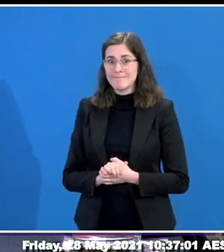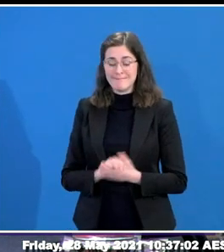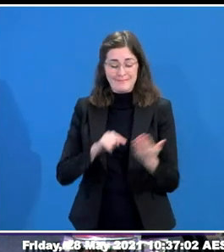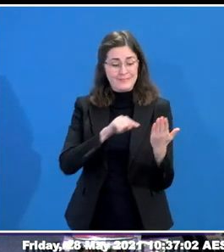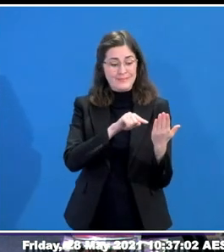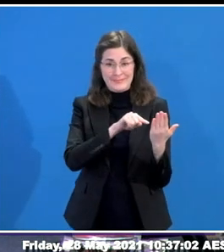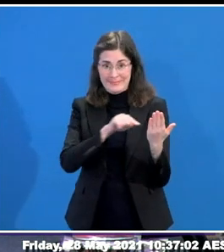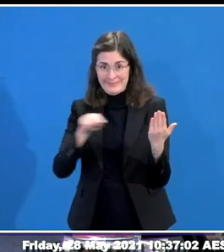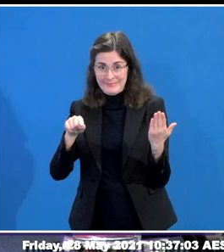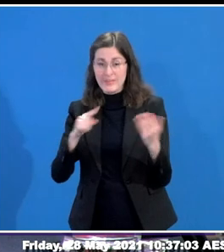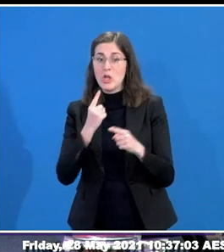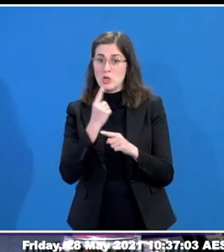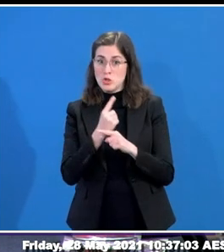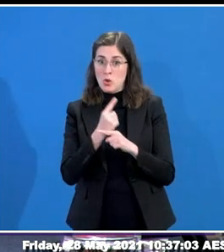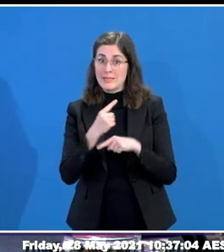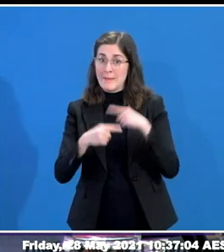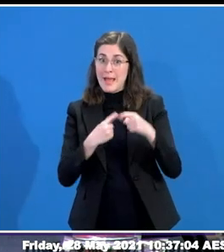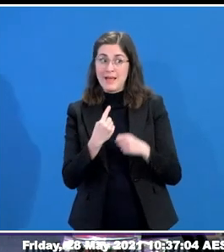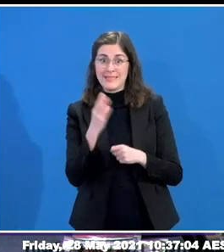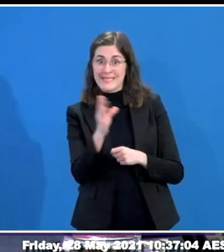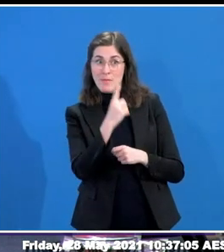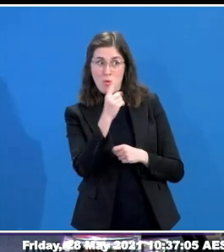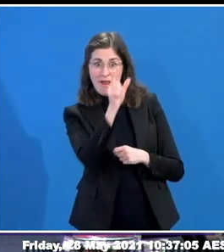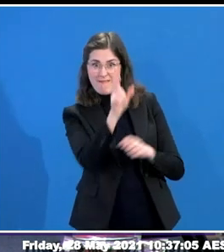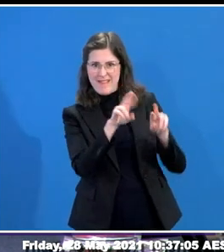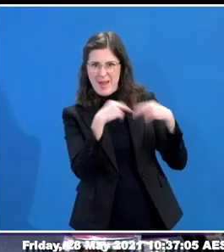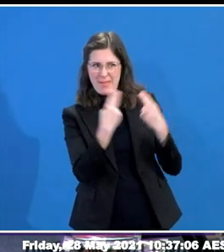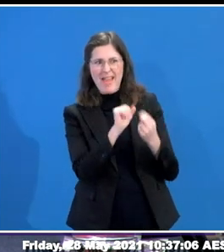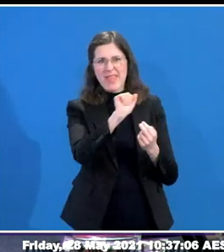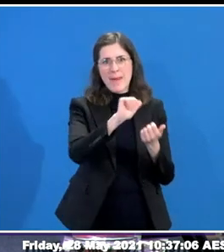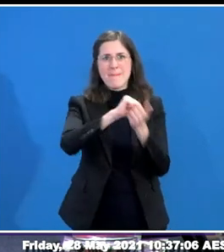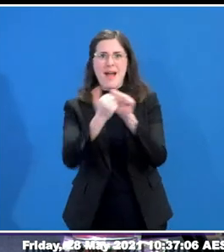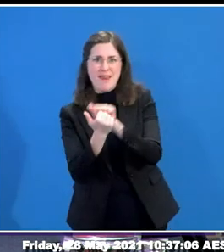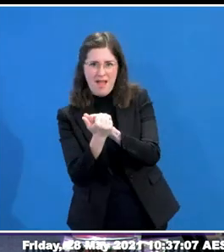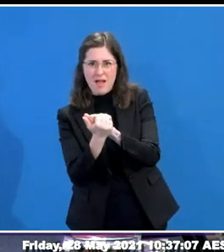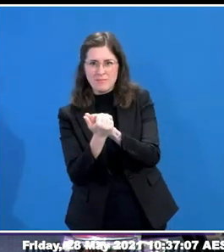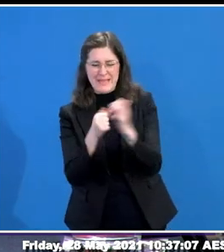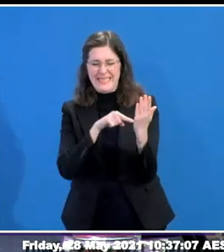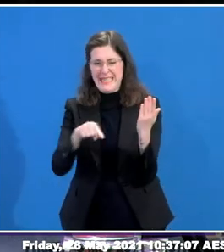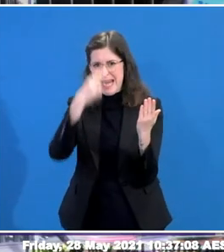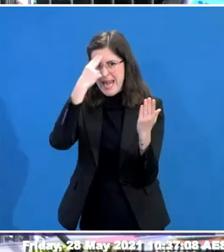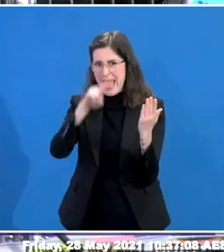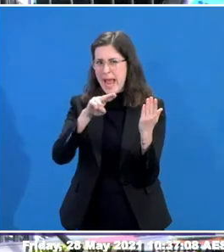read it, it is not redacted in the material, to SP1 talking about family